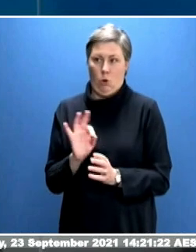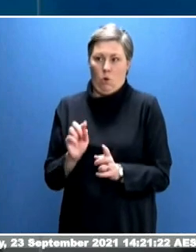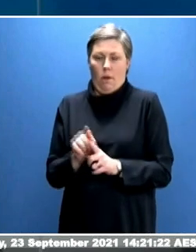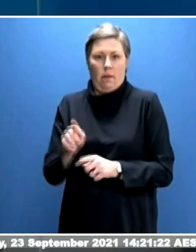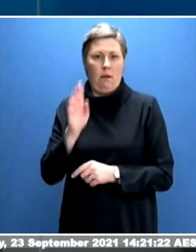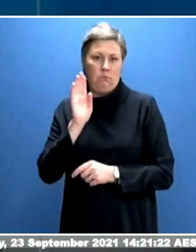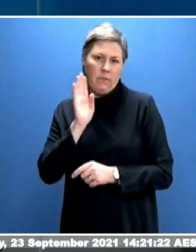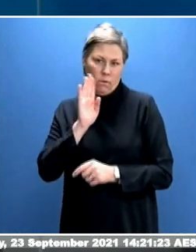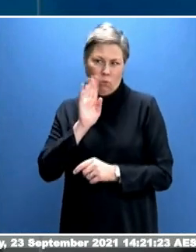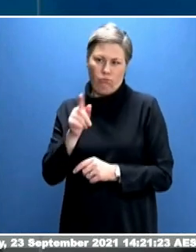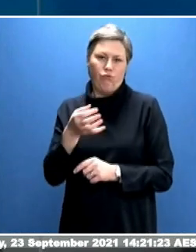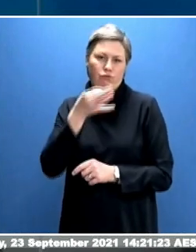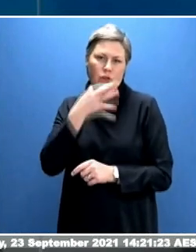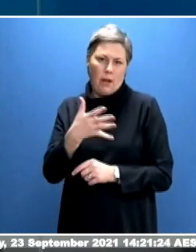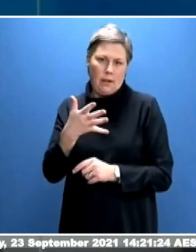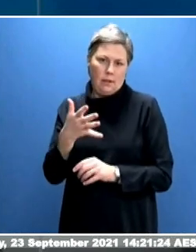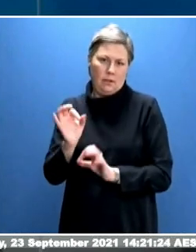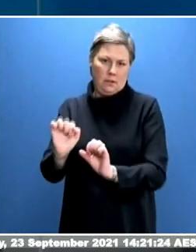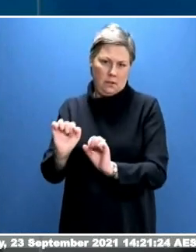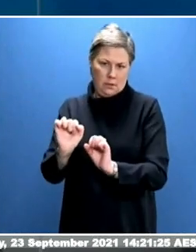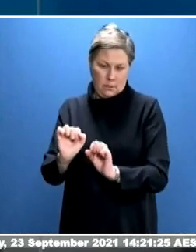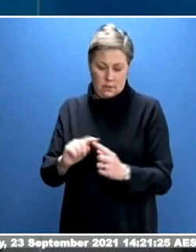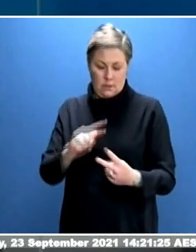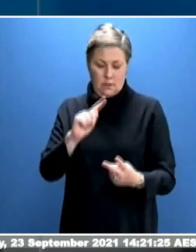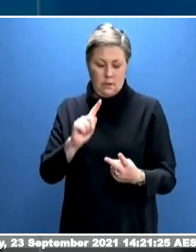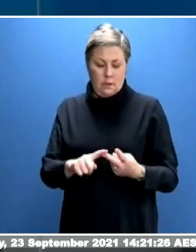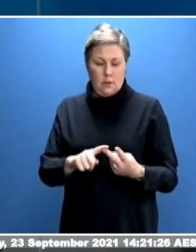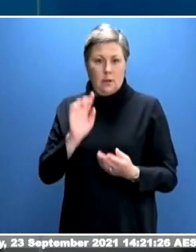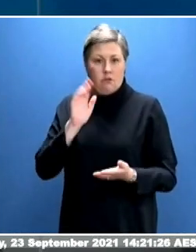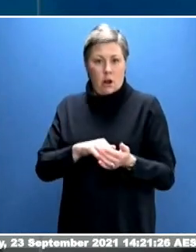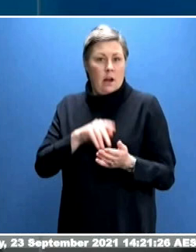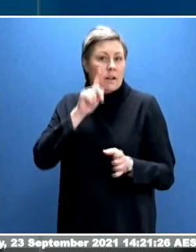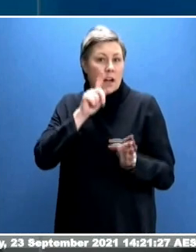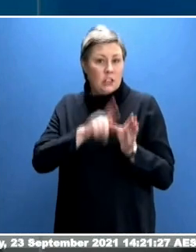The second young person came in in July last year and was ready to